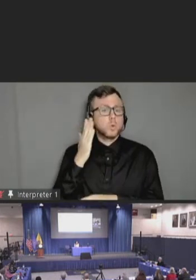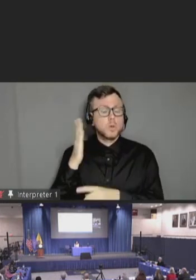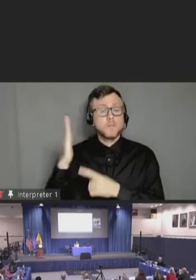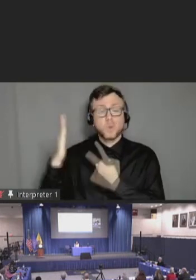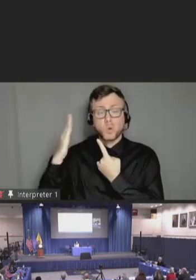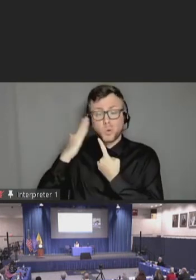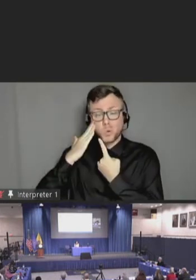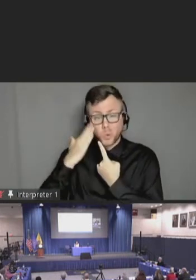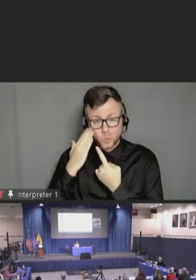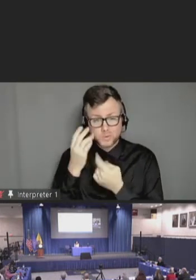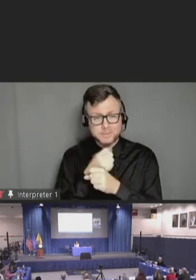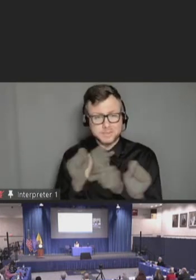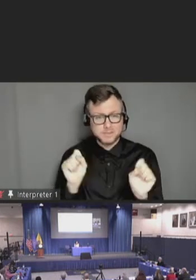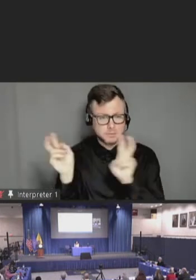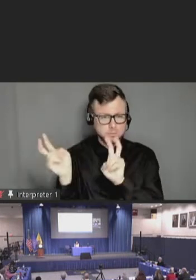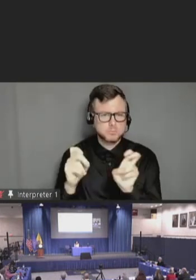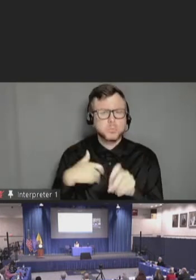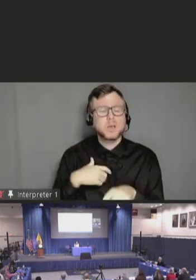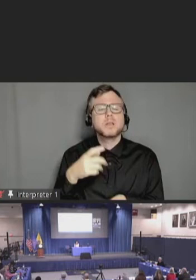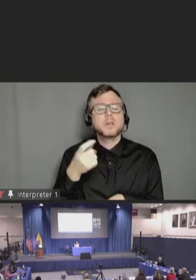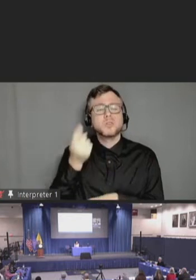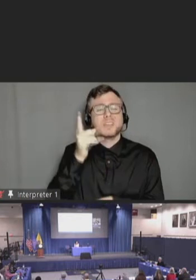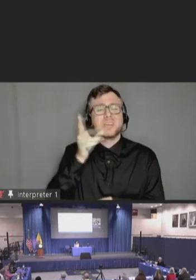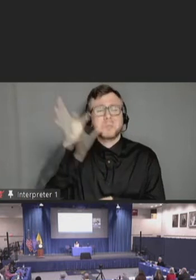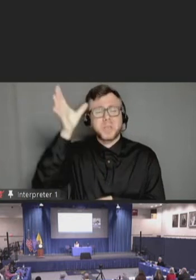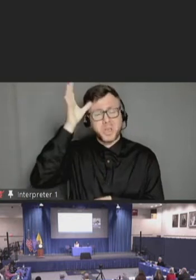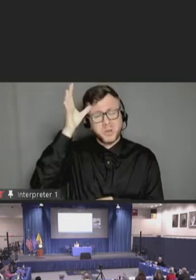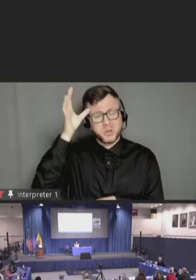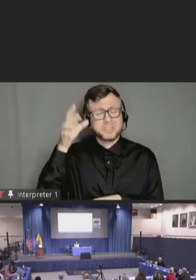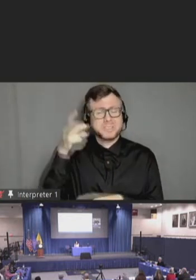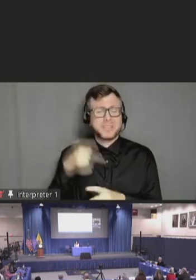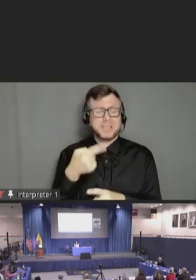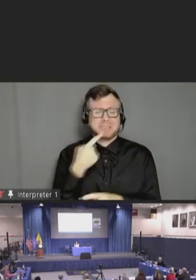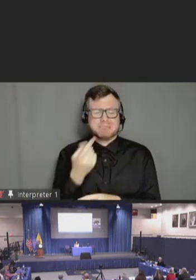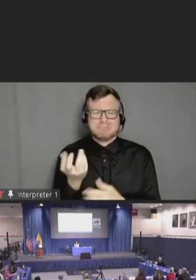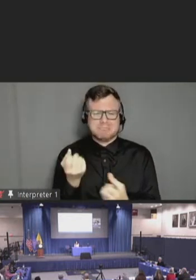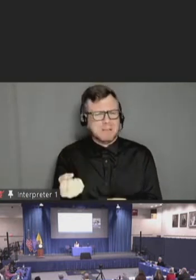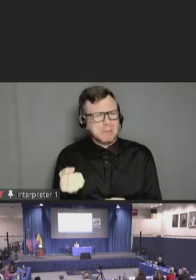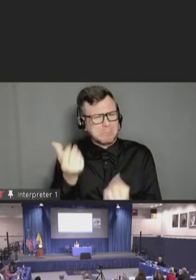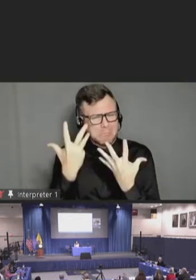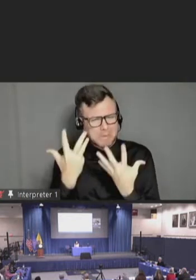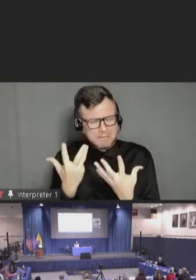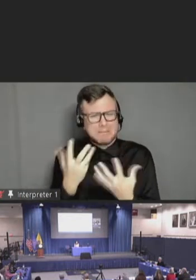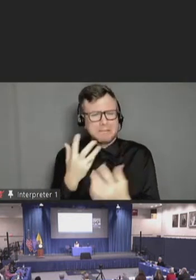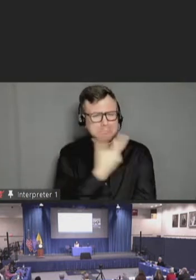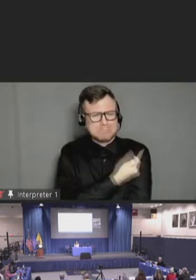as a whole, but because parents had expressed that the schedule was too many shots too soon.